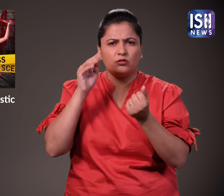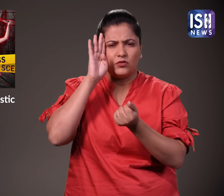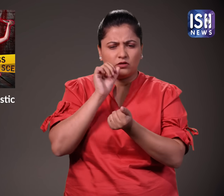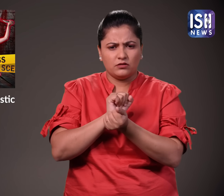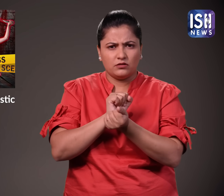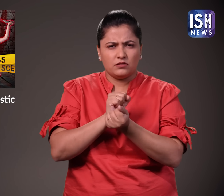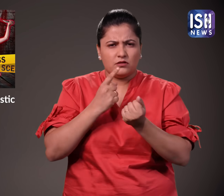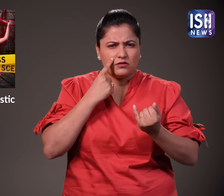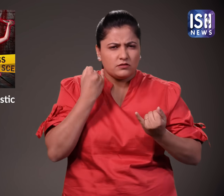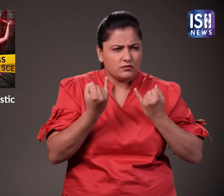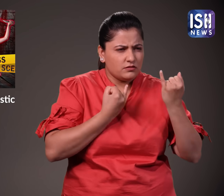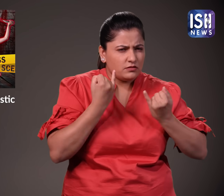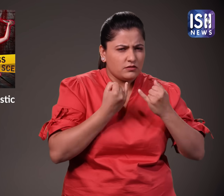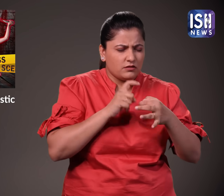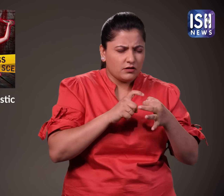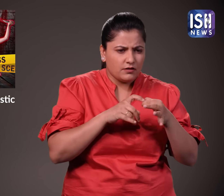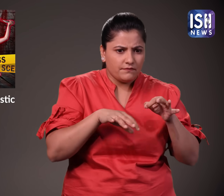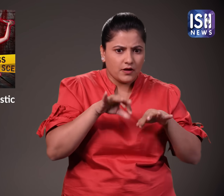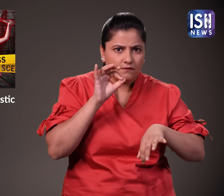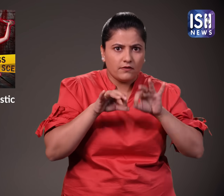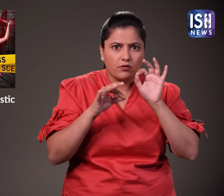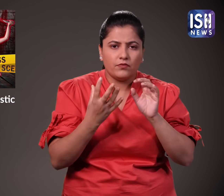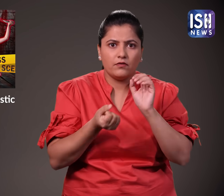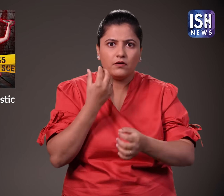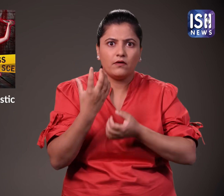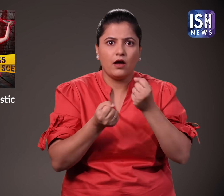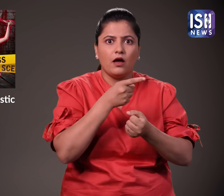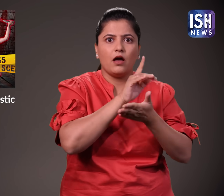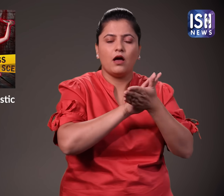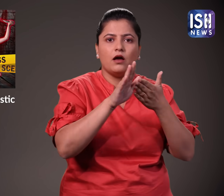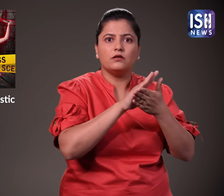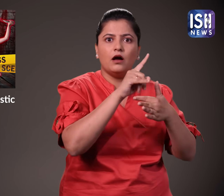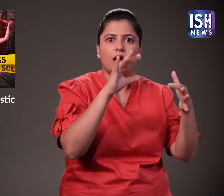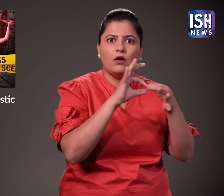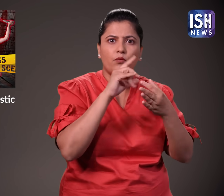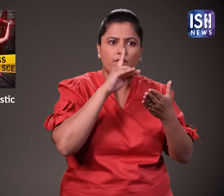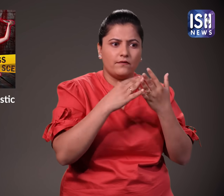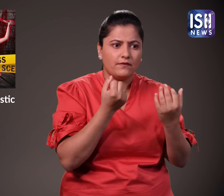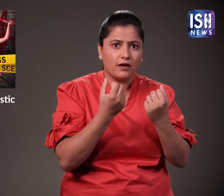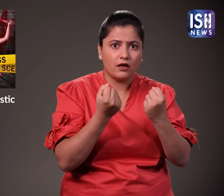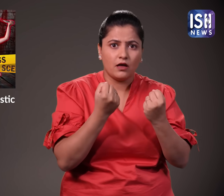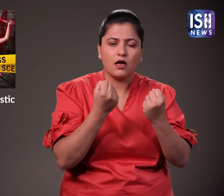Upon investigation, the police discovered Hardeep's involvement in the case.